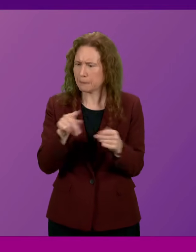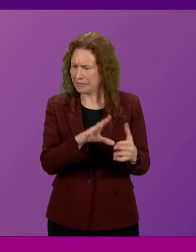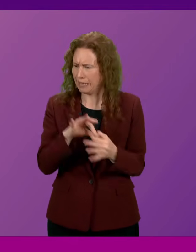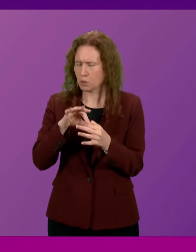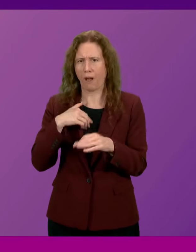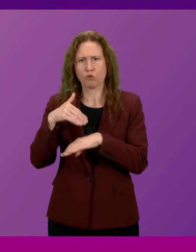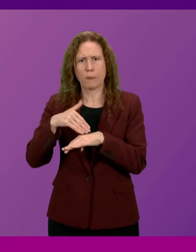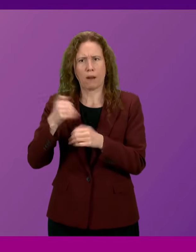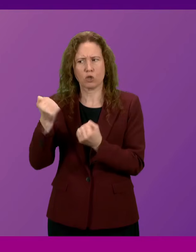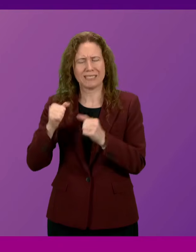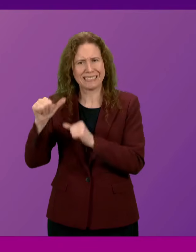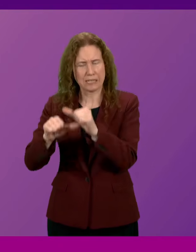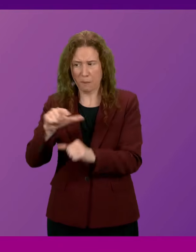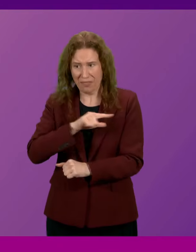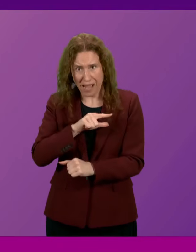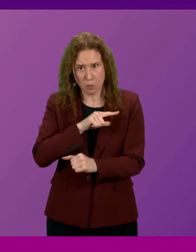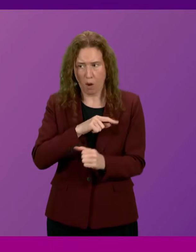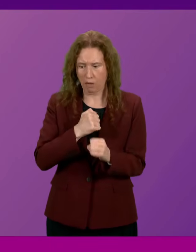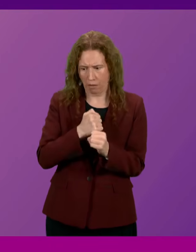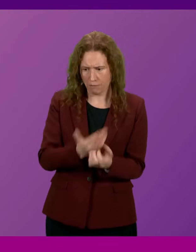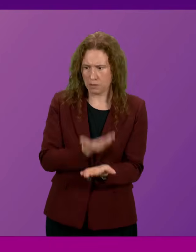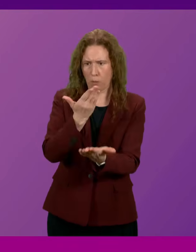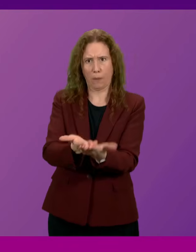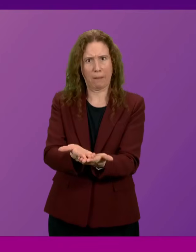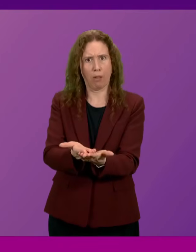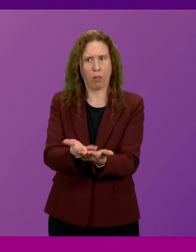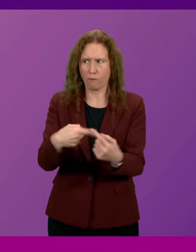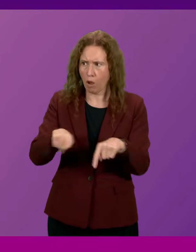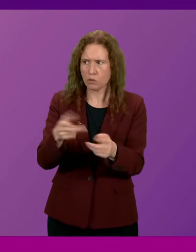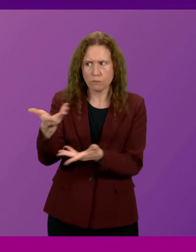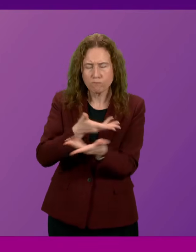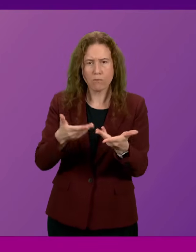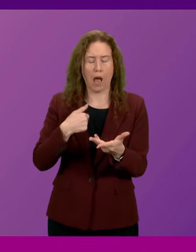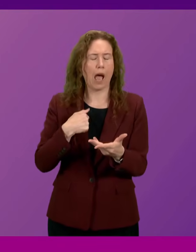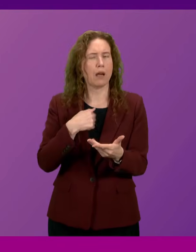system. That is why the Government has introduced the bill. I had the privilege of sitting and